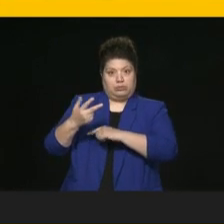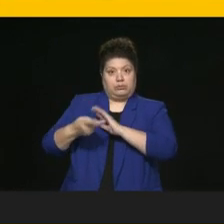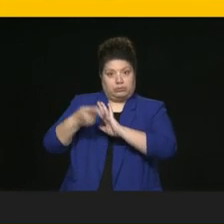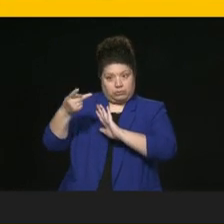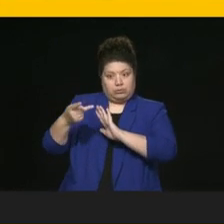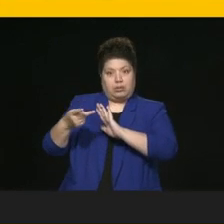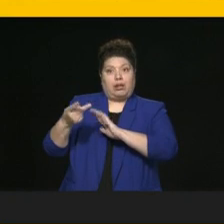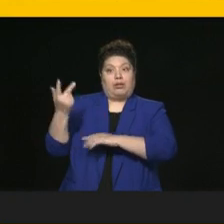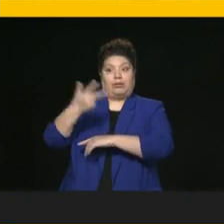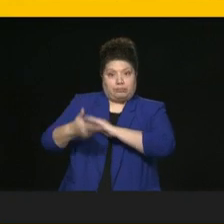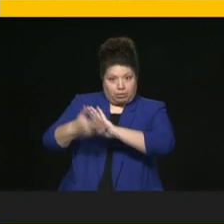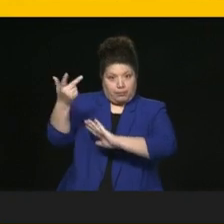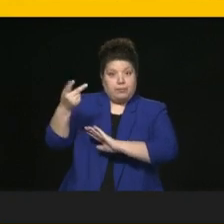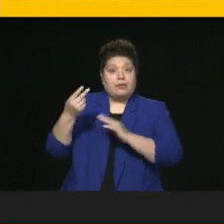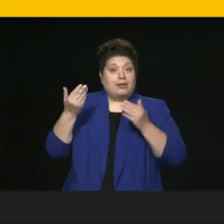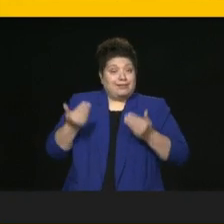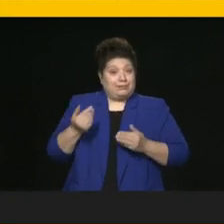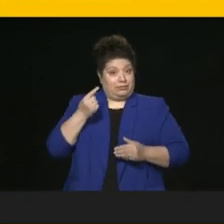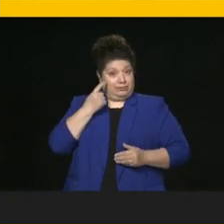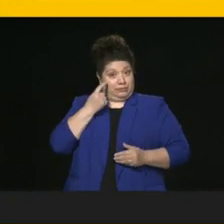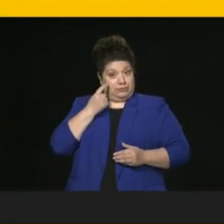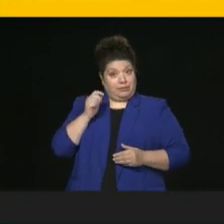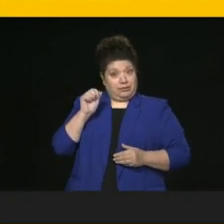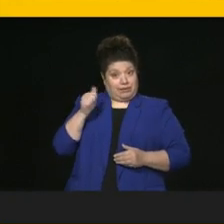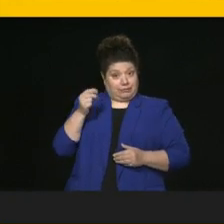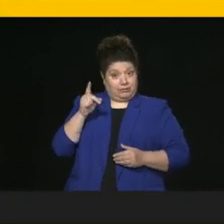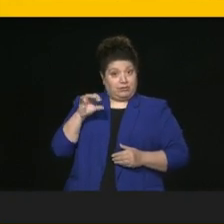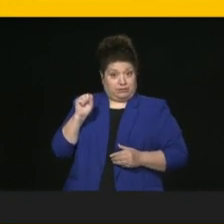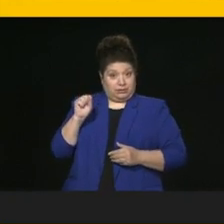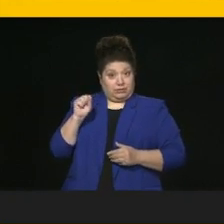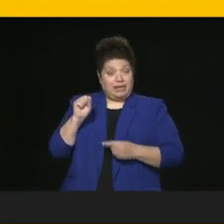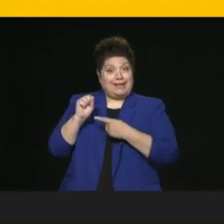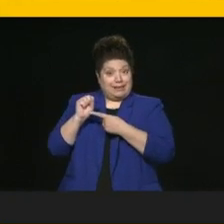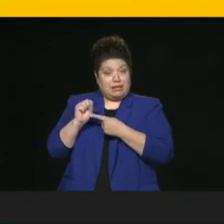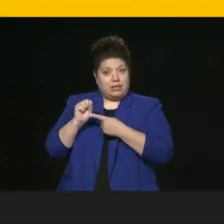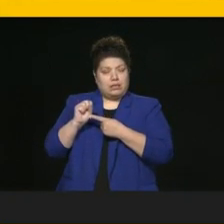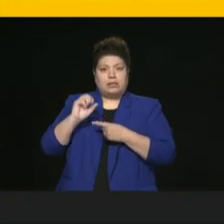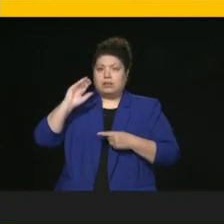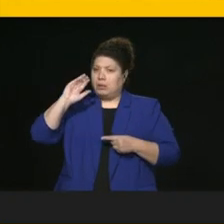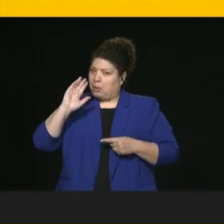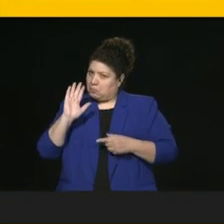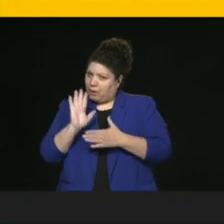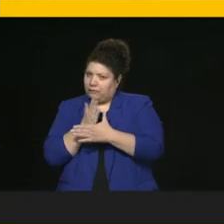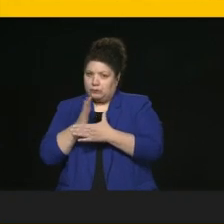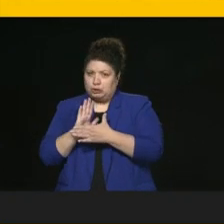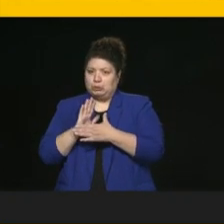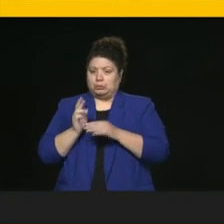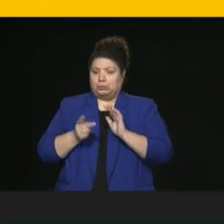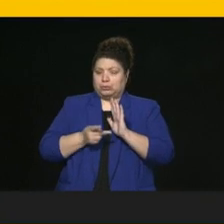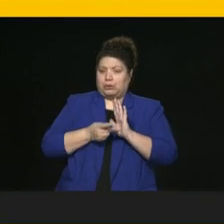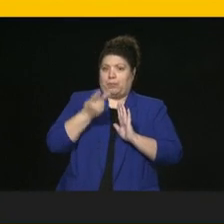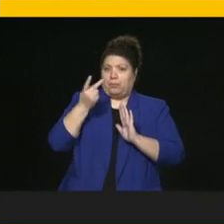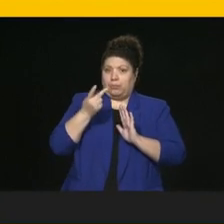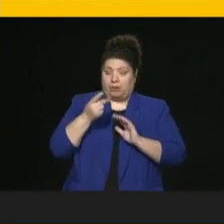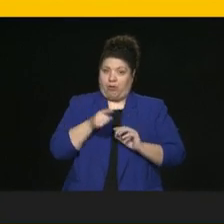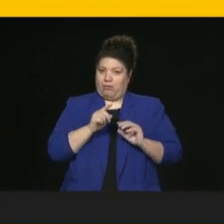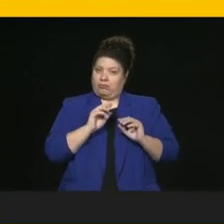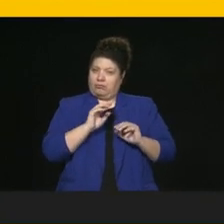THREE DAYS. IN RECENT DAYS, HOWEVER, WE'VE OBSERVED A DOUBLING TIME OF